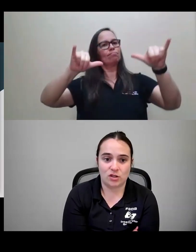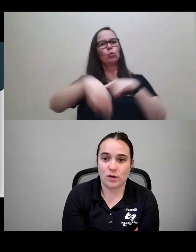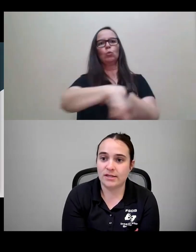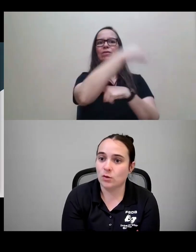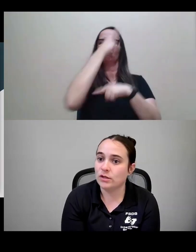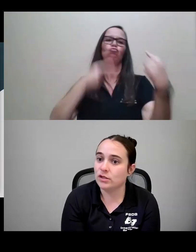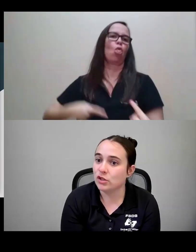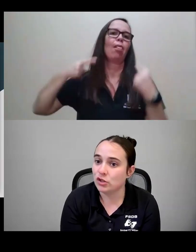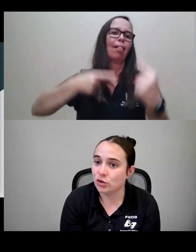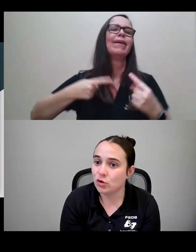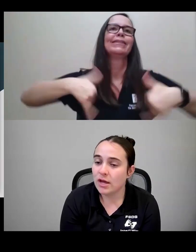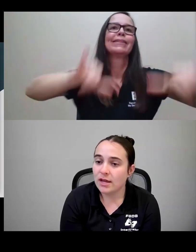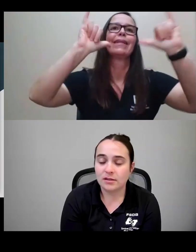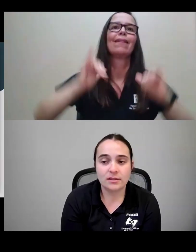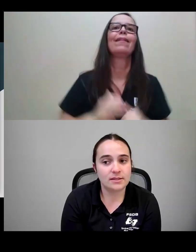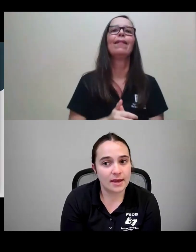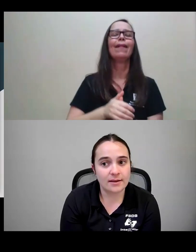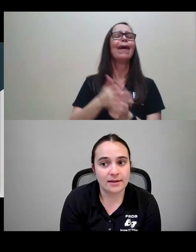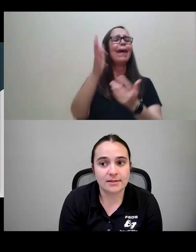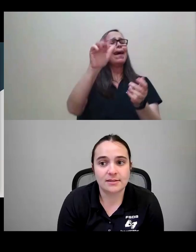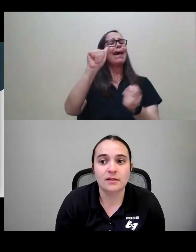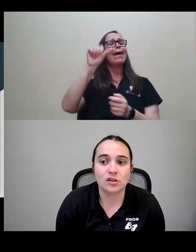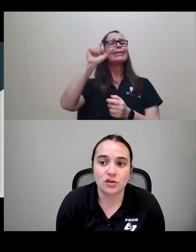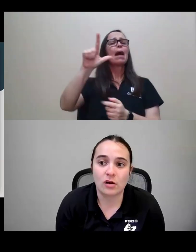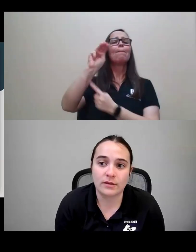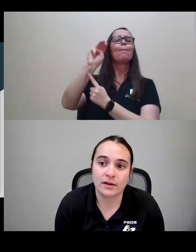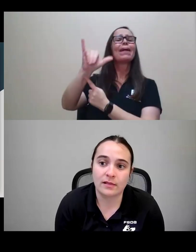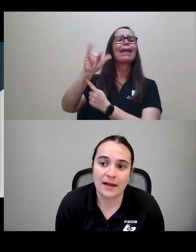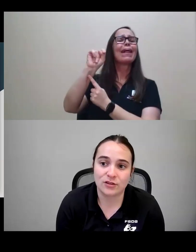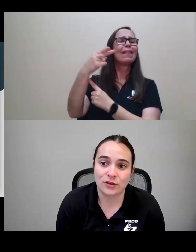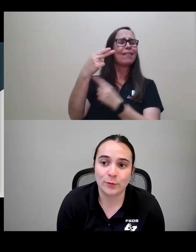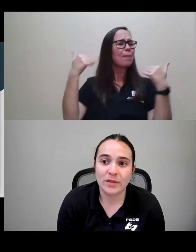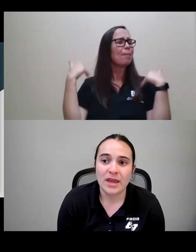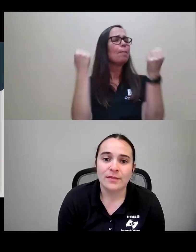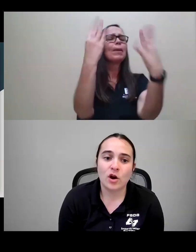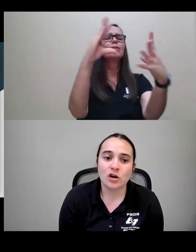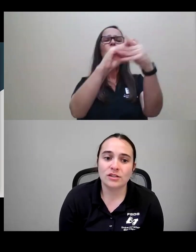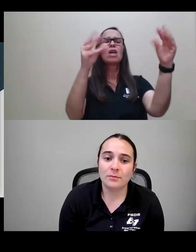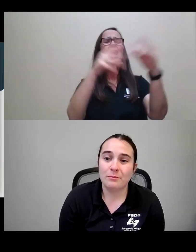teacher has no idea what to do. To this day, it is still a struggle in the classroom. There are